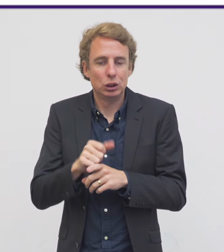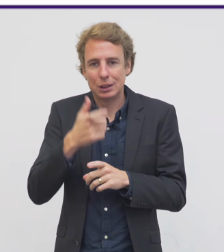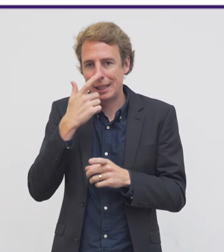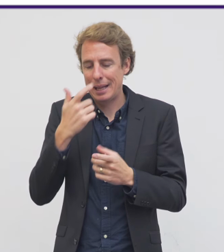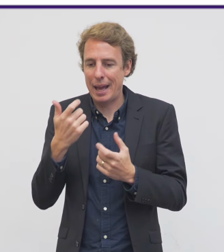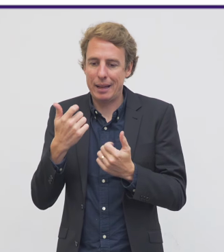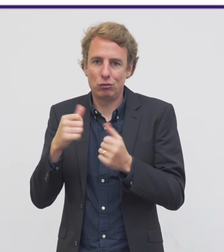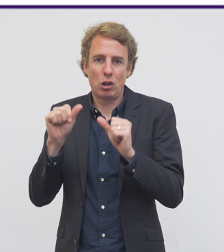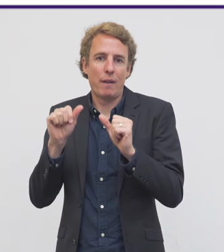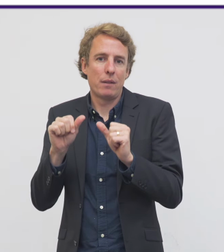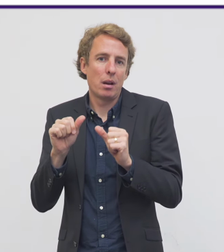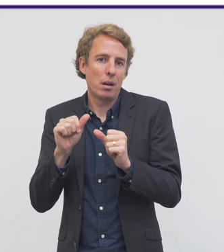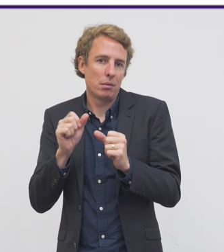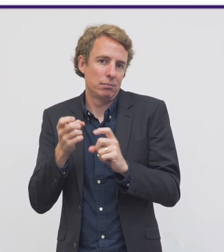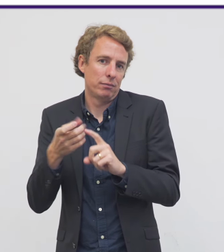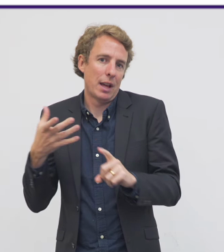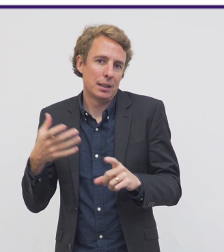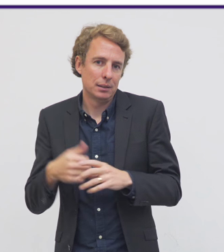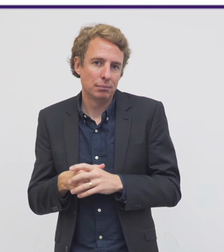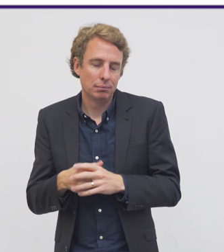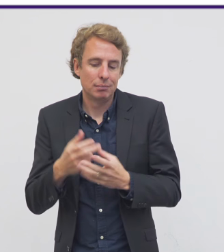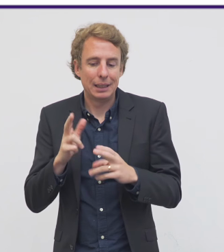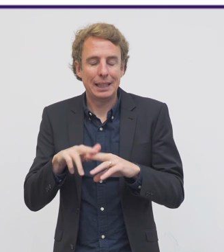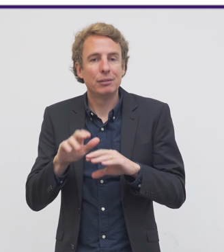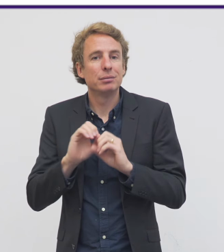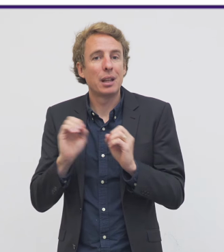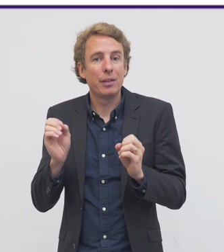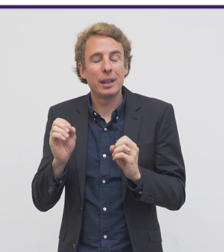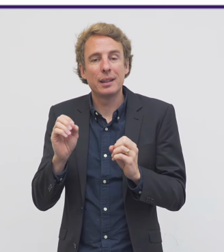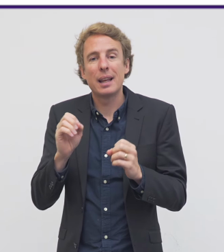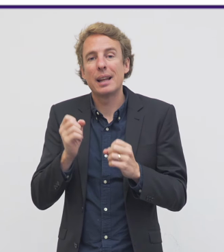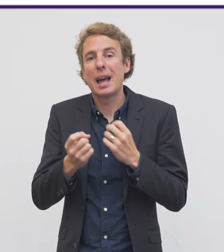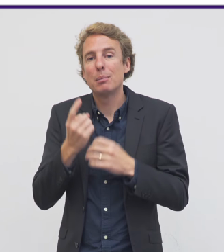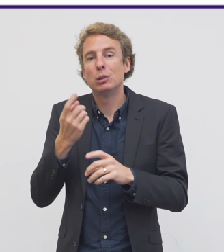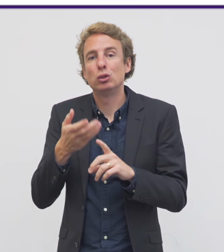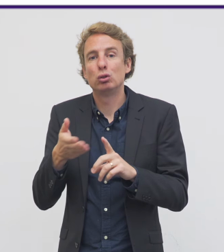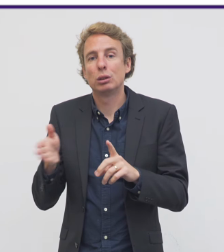If you don't do this, you get drift. Drift isn't laziness, it's silence,